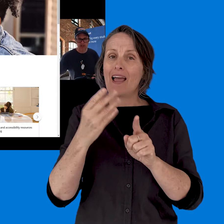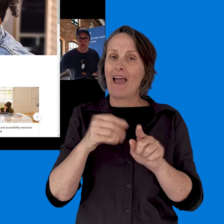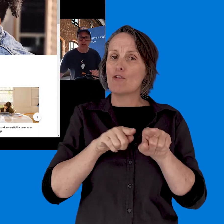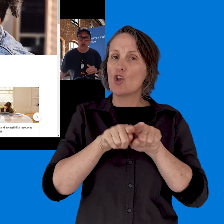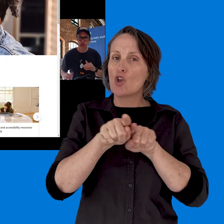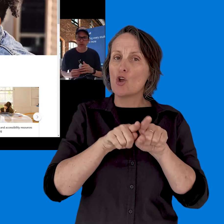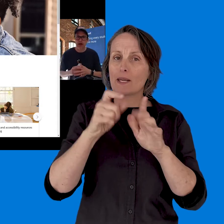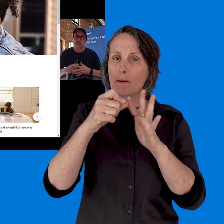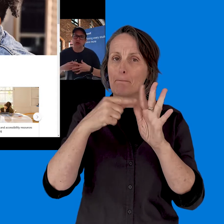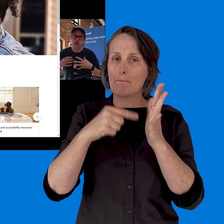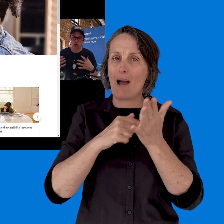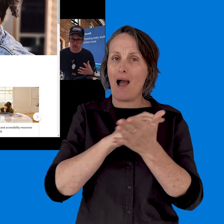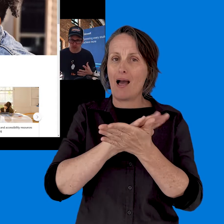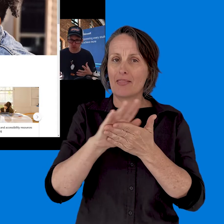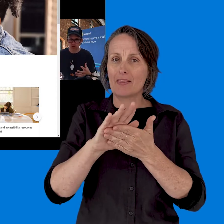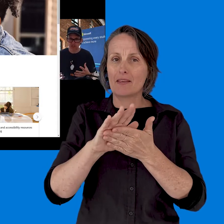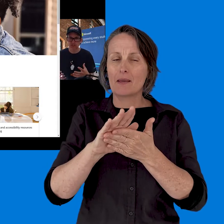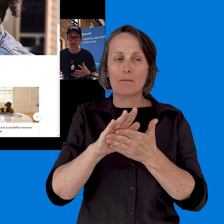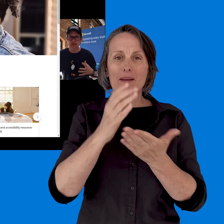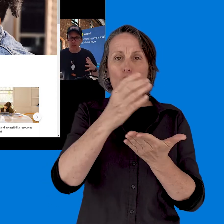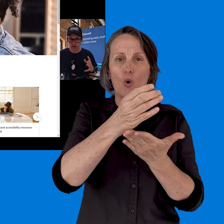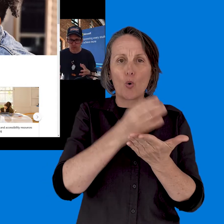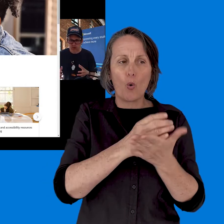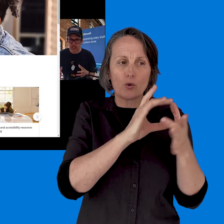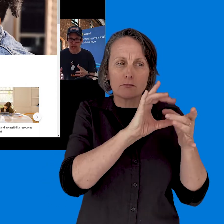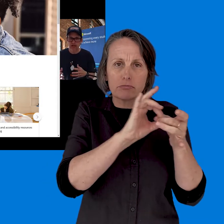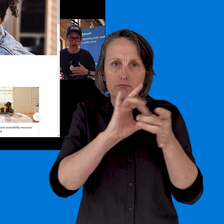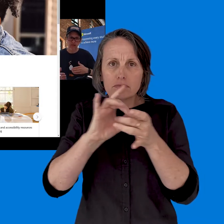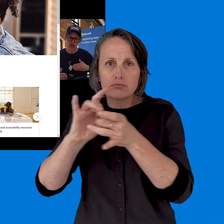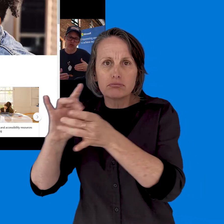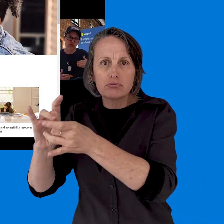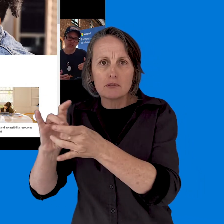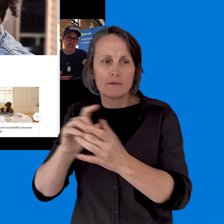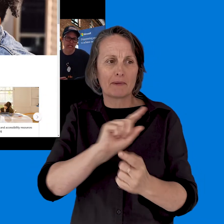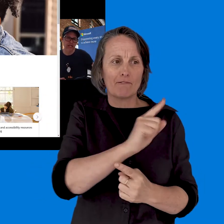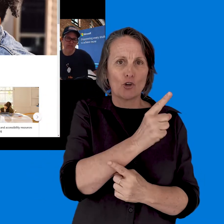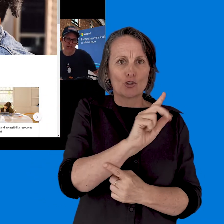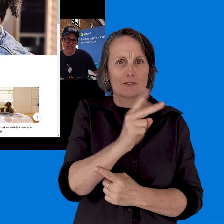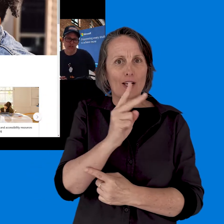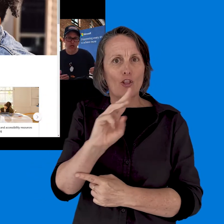So our learning pods are groups of courses that we've put together that you can do in a linear fashion,